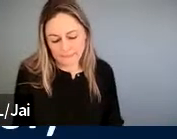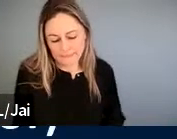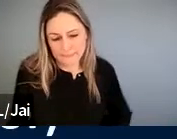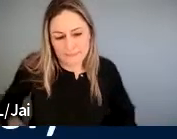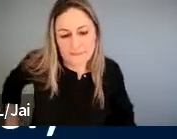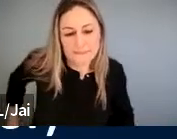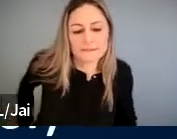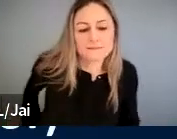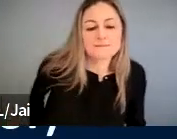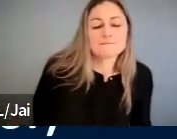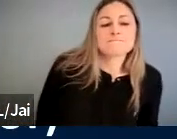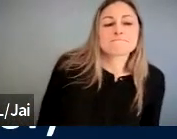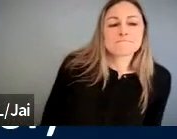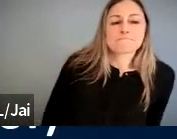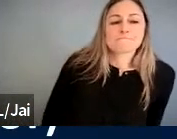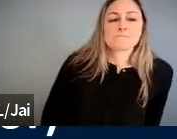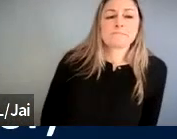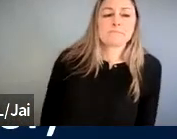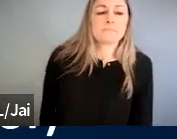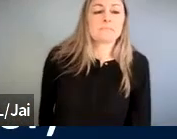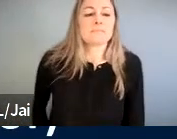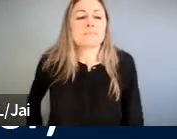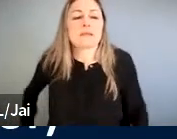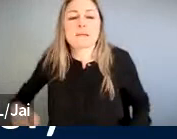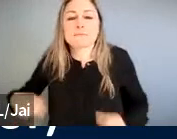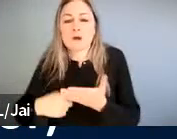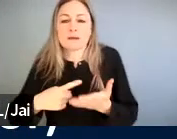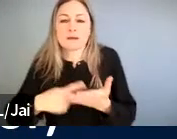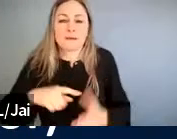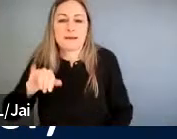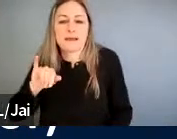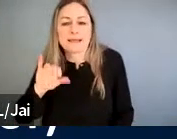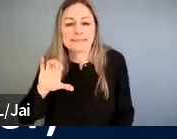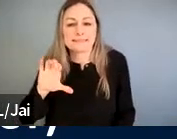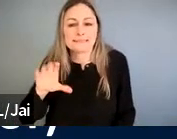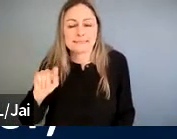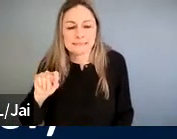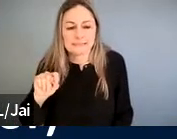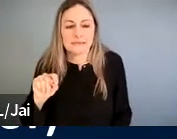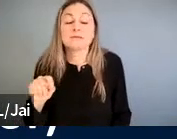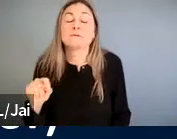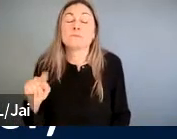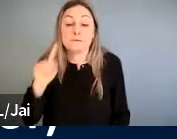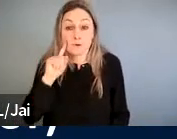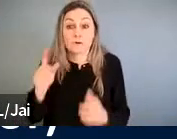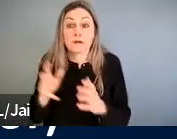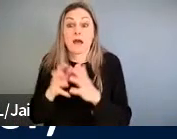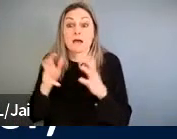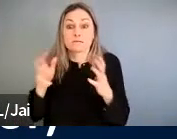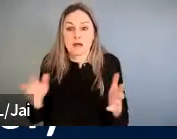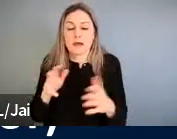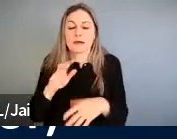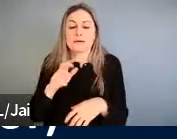We'll talk a little bit where ICT at this time. We heard a substantial amount around how AI is